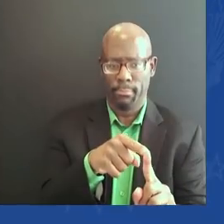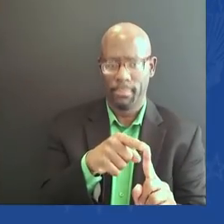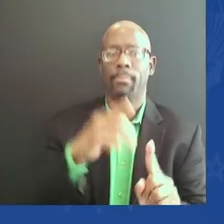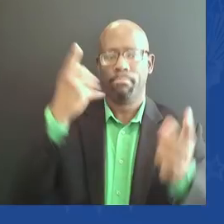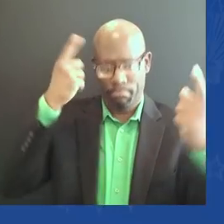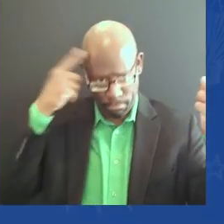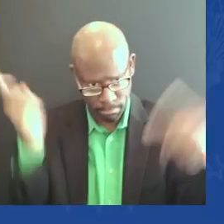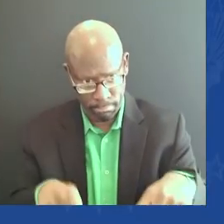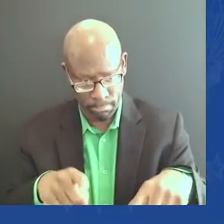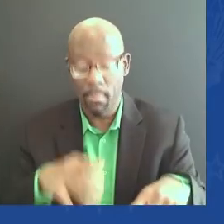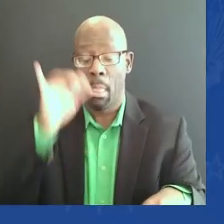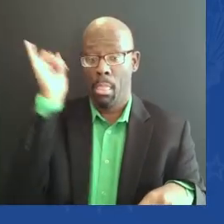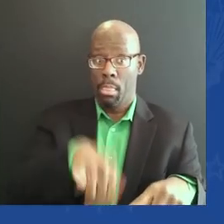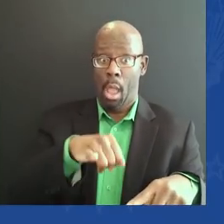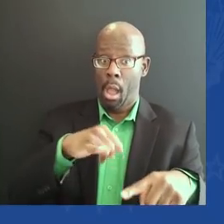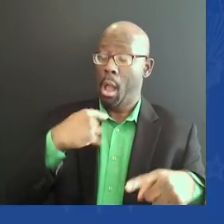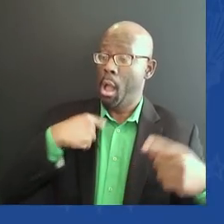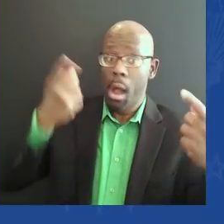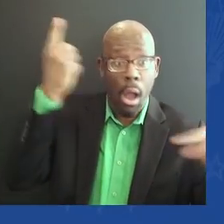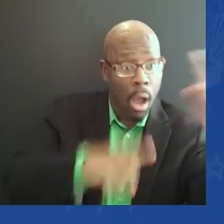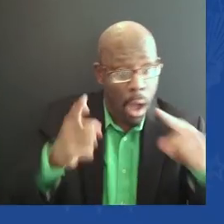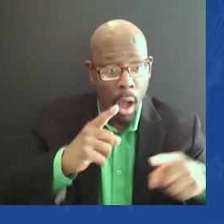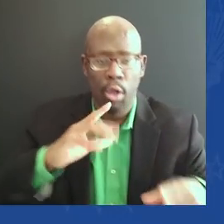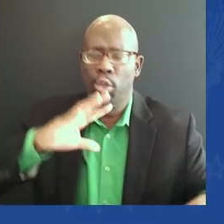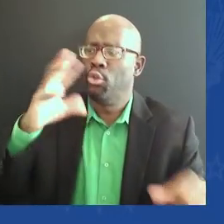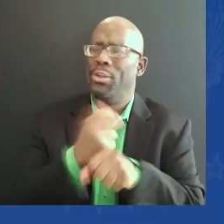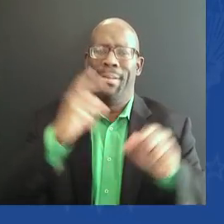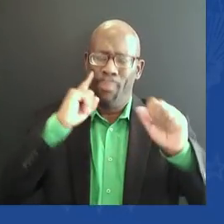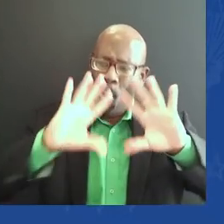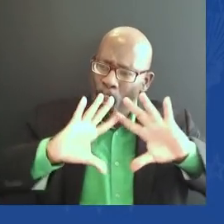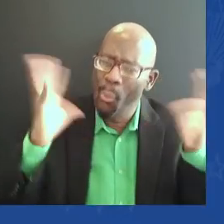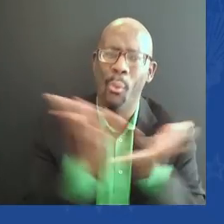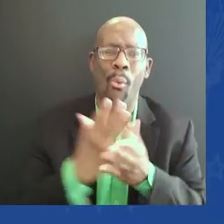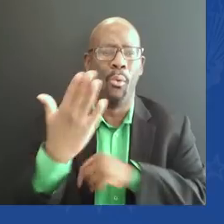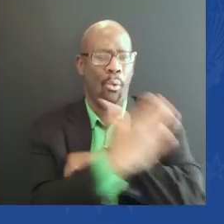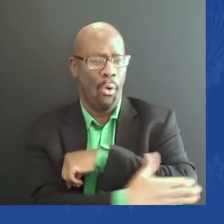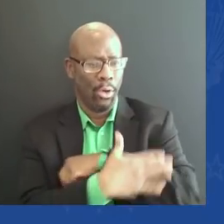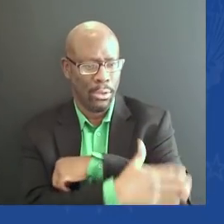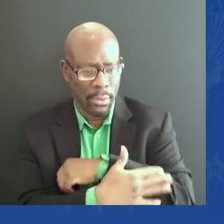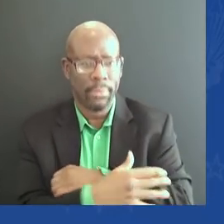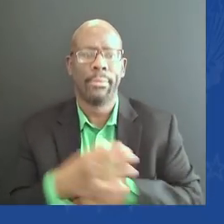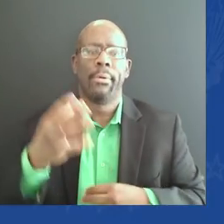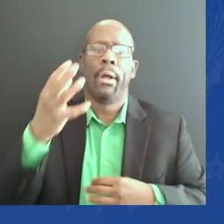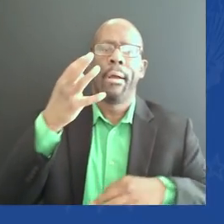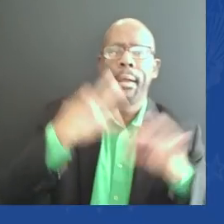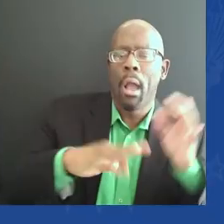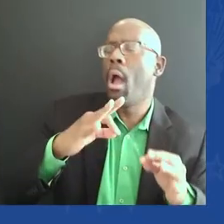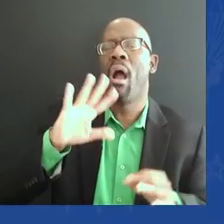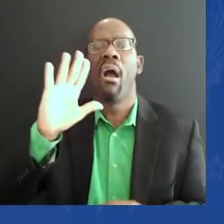Instead of nations competing against one another to attract investments by bottoming out corporate tax rates,